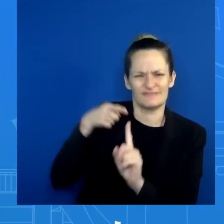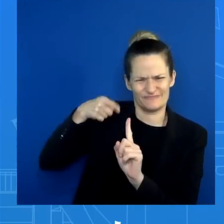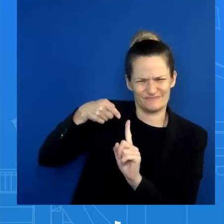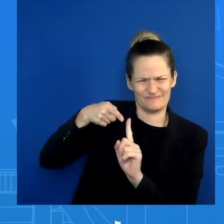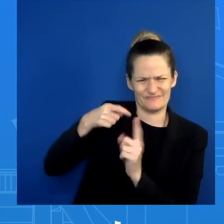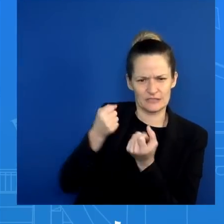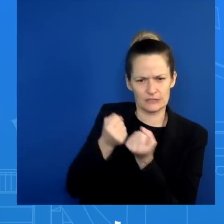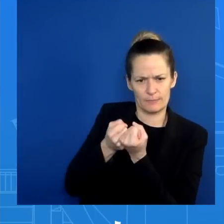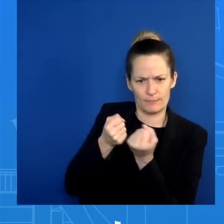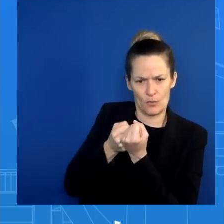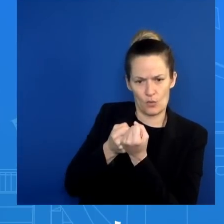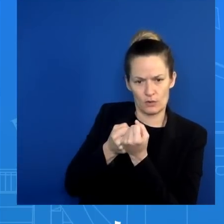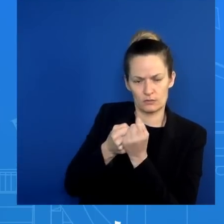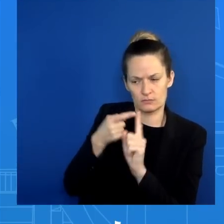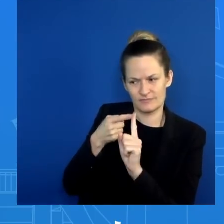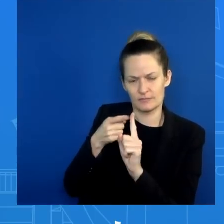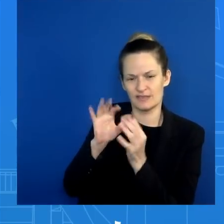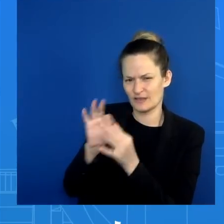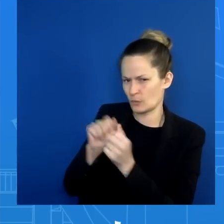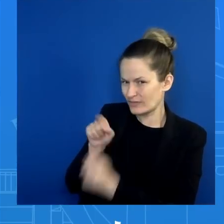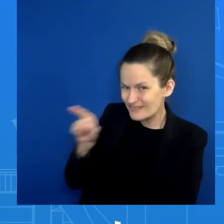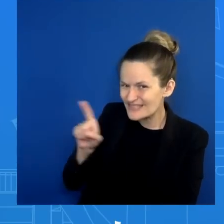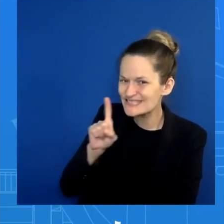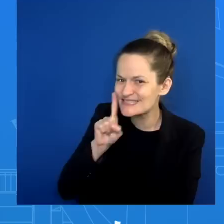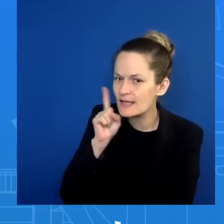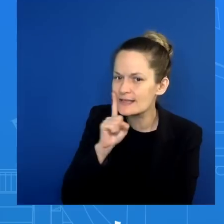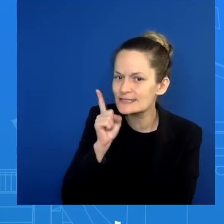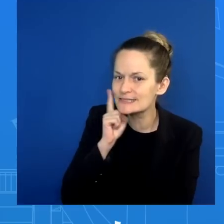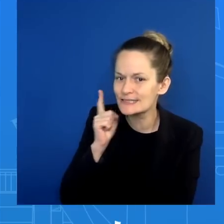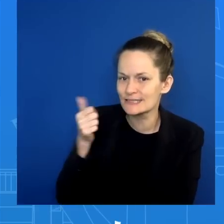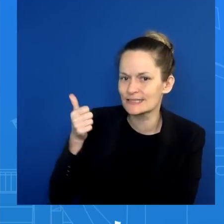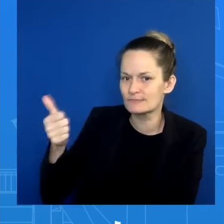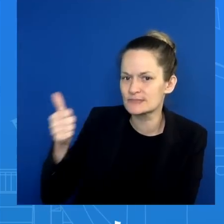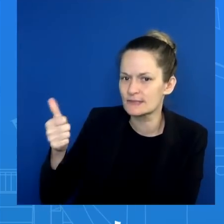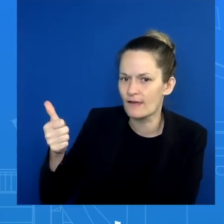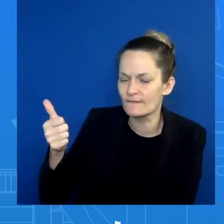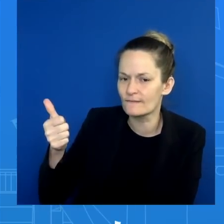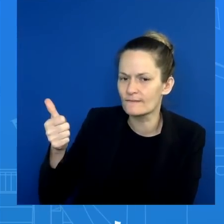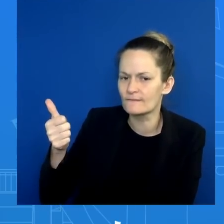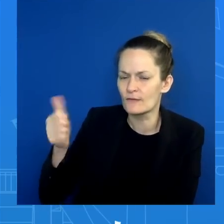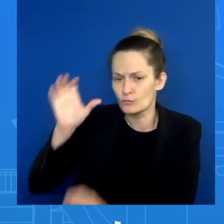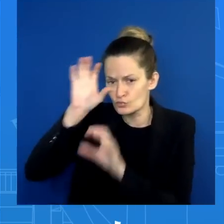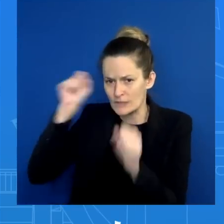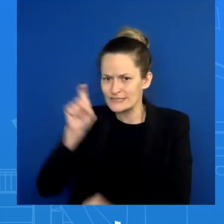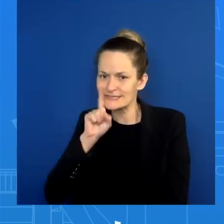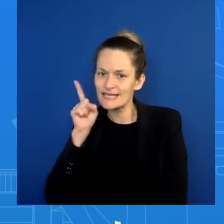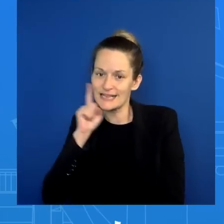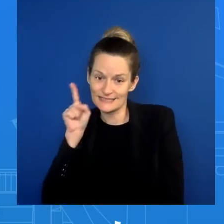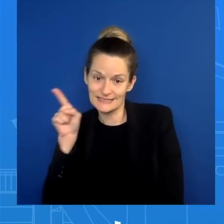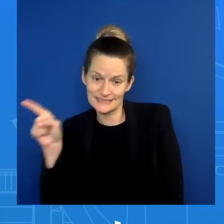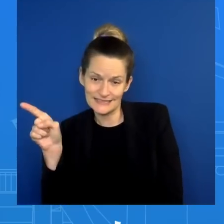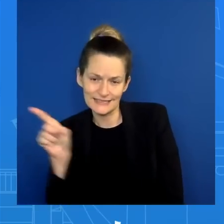What did that come up? And did the president feel the need to give any assurances, Alexi, that he was behind him? Ms. Jean-Pierre: Yeah, I again,